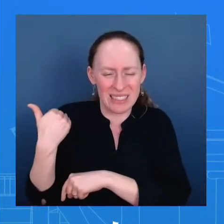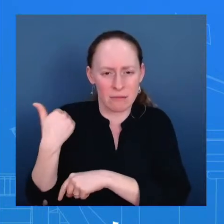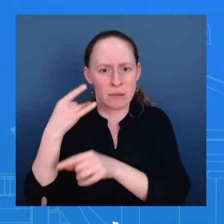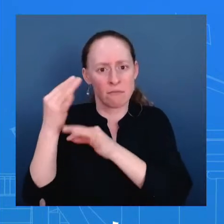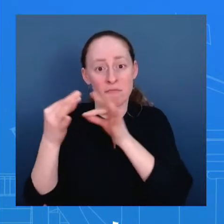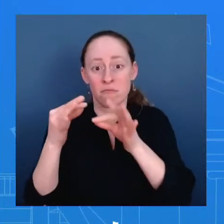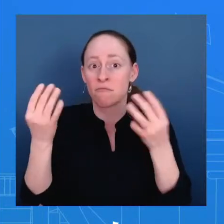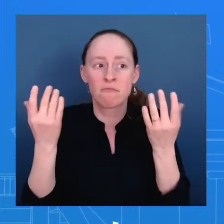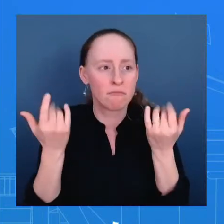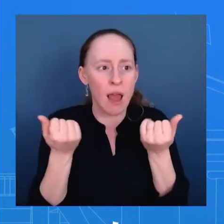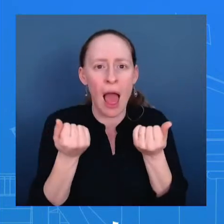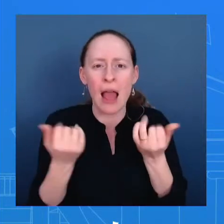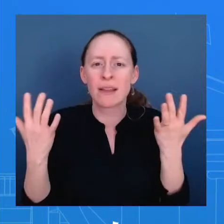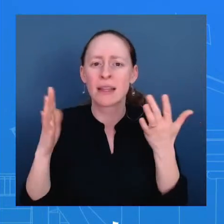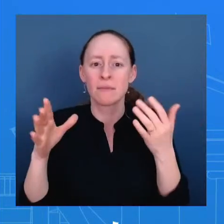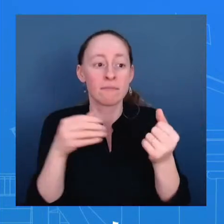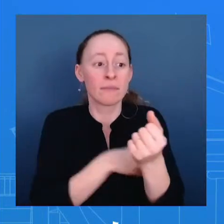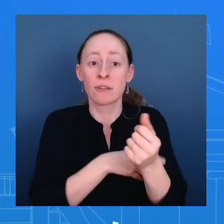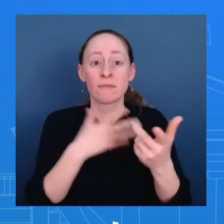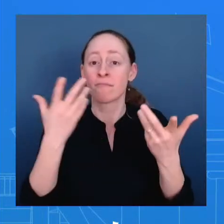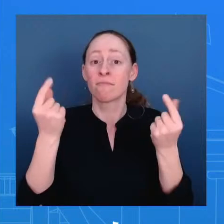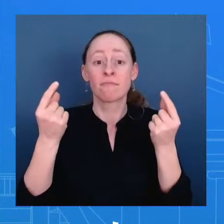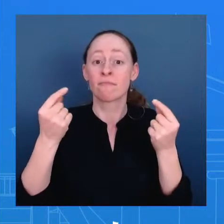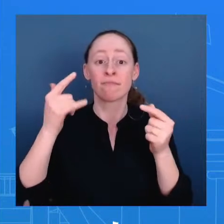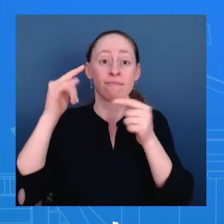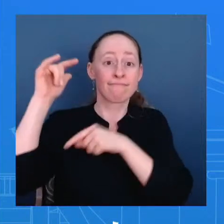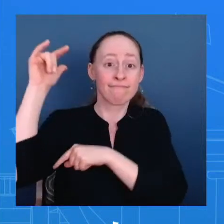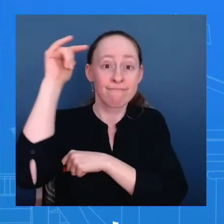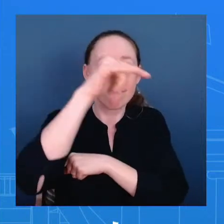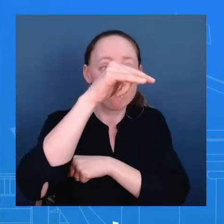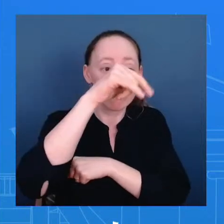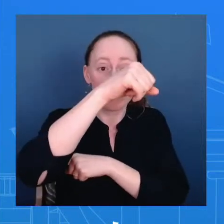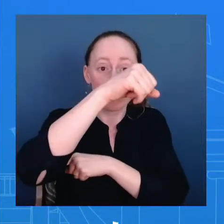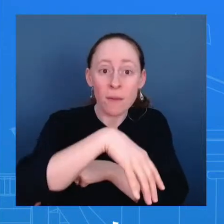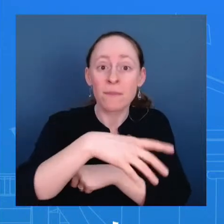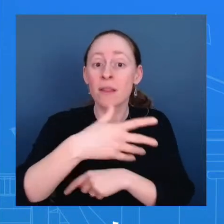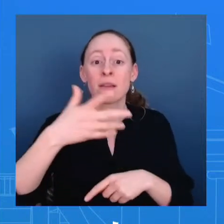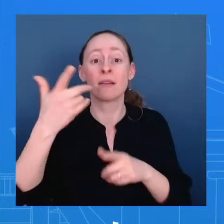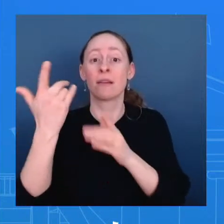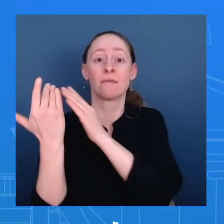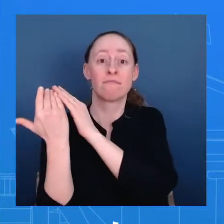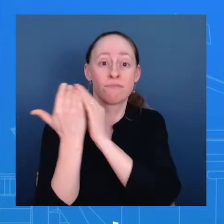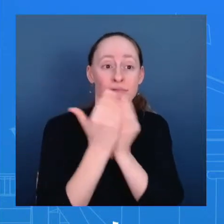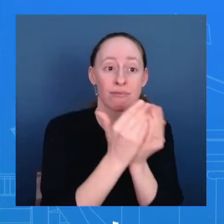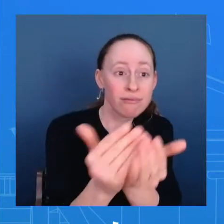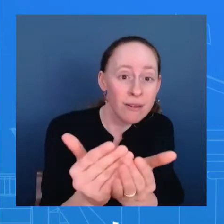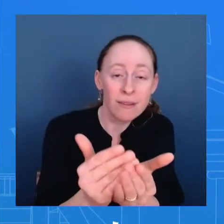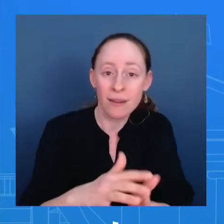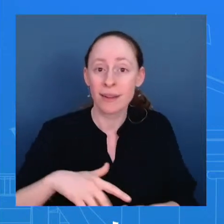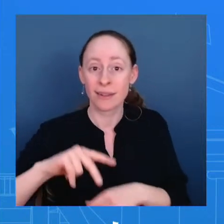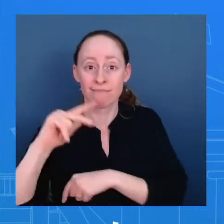and land to get that humanitarian aid in. It is -- we understand how critical that is to get done.